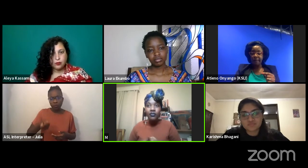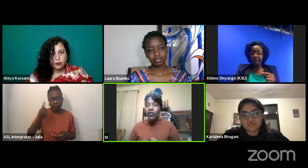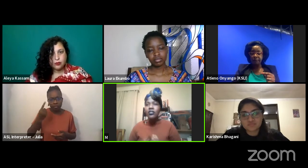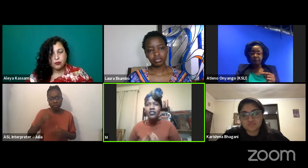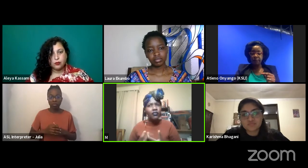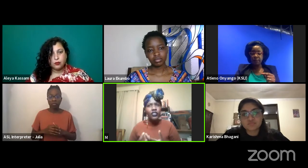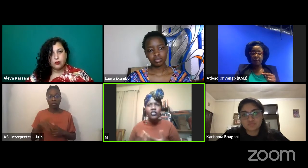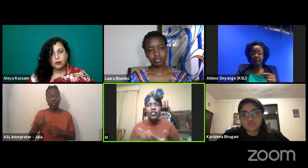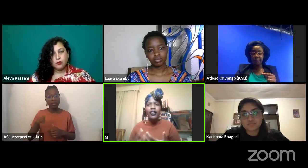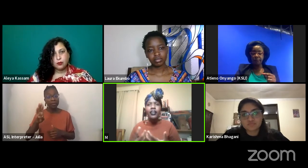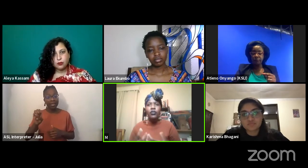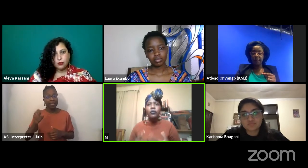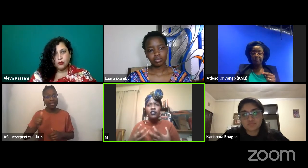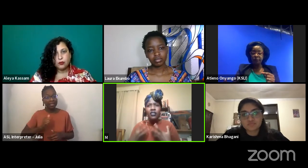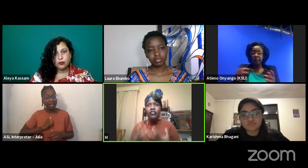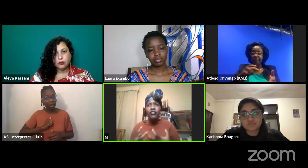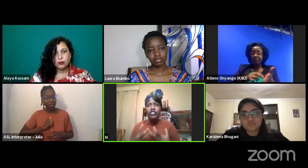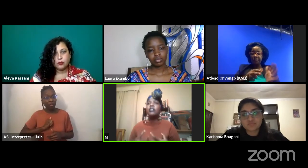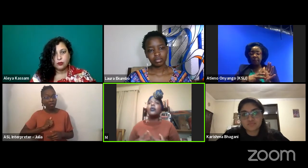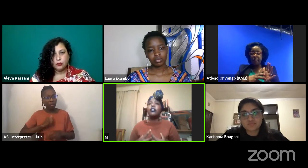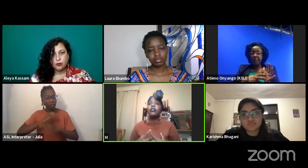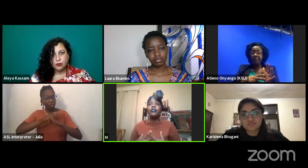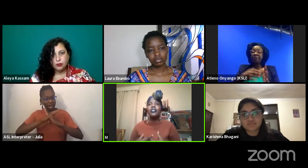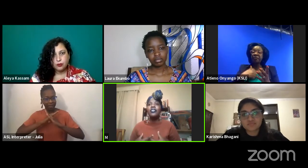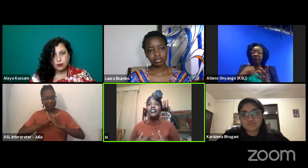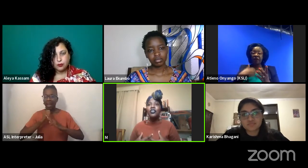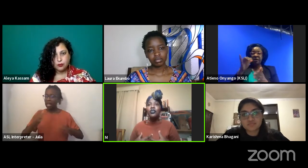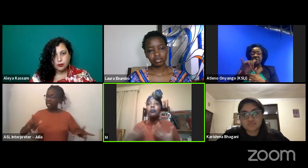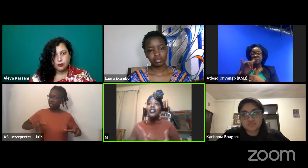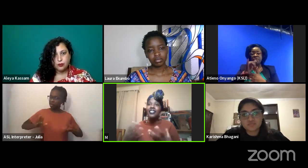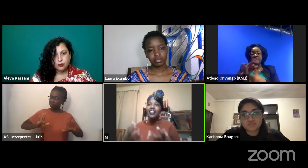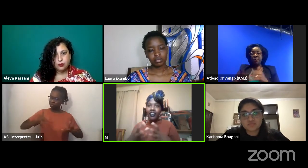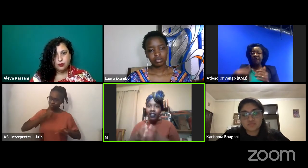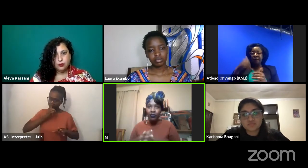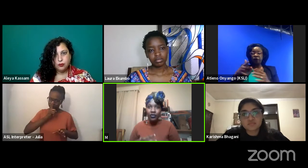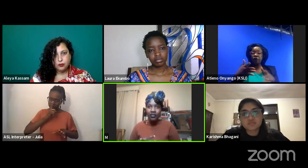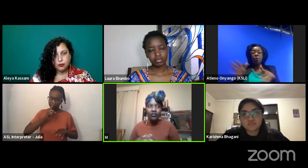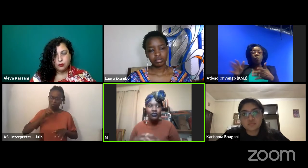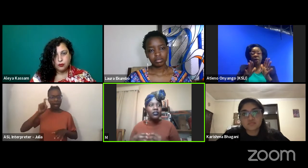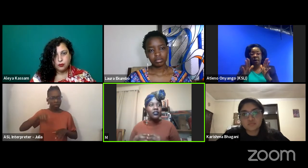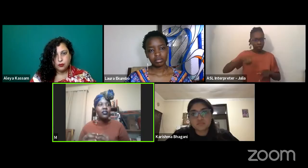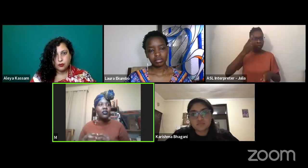and not selfish in a negative way, but selfish in the way of you must take care of yourself.